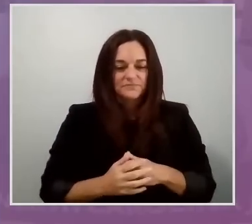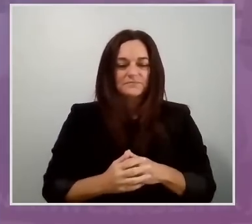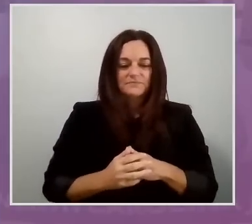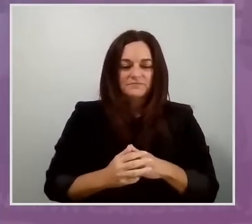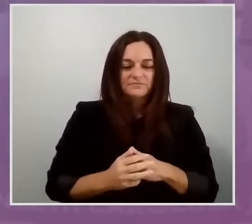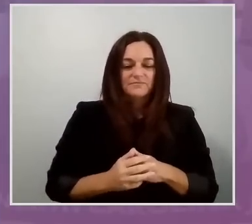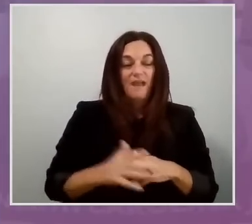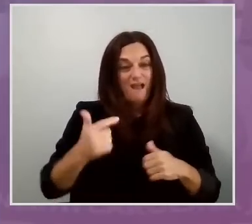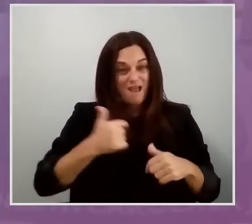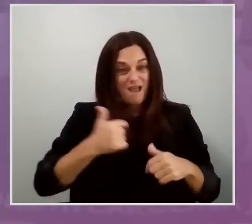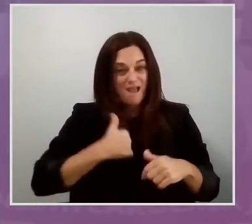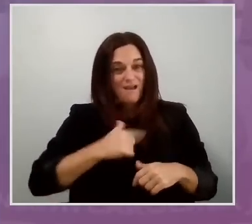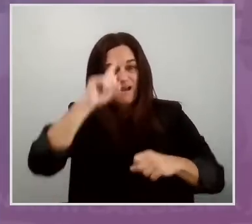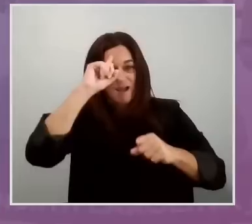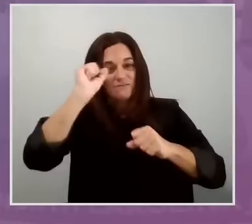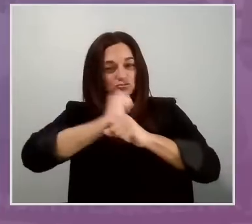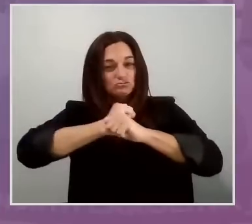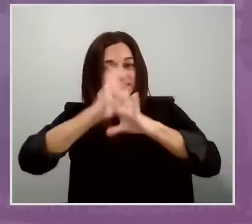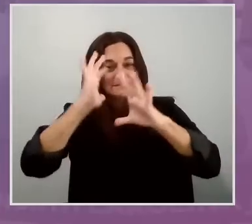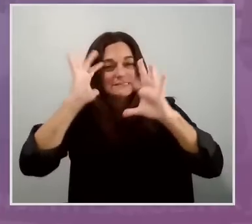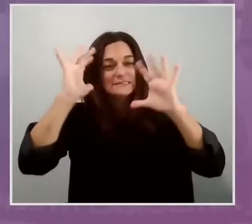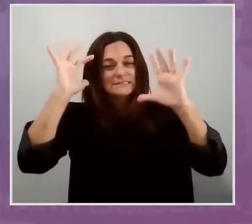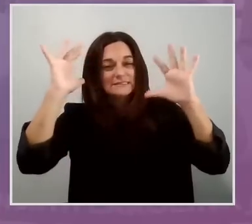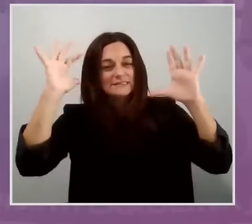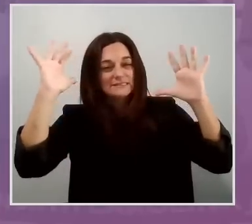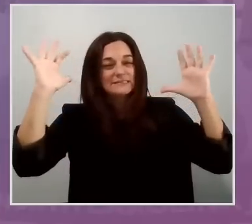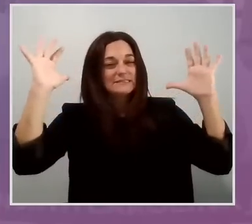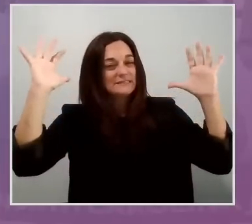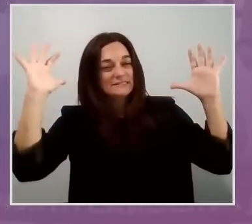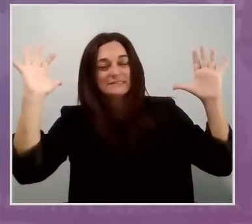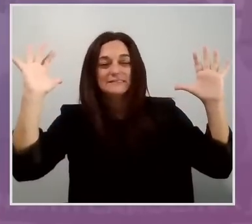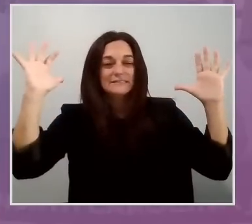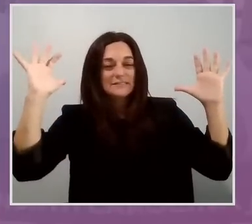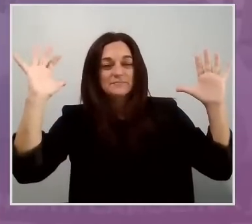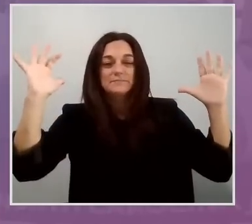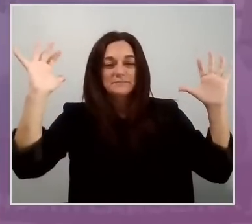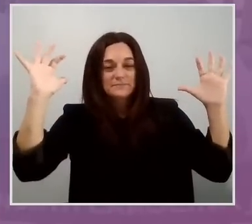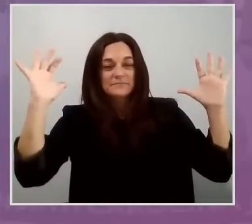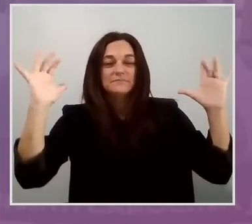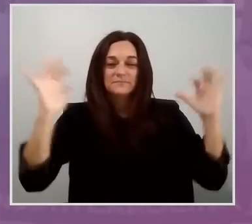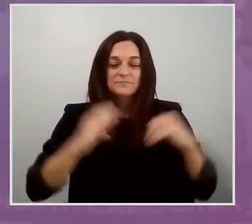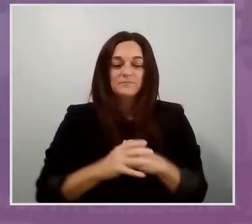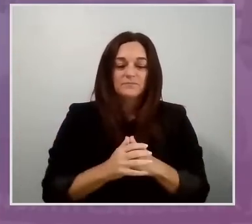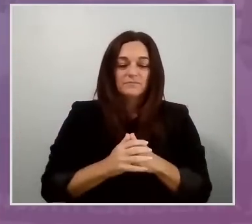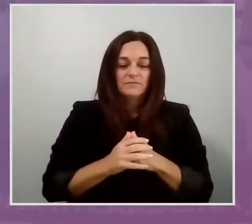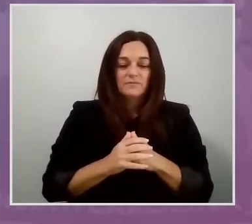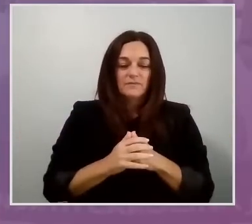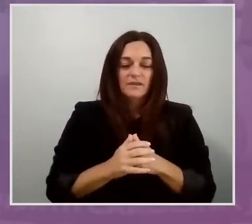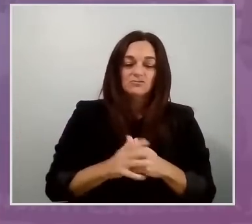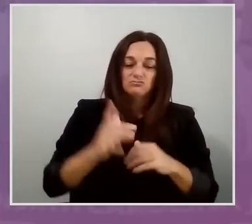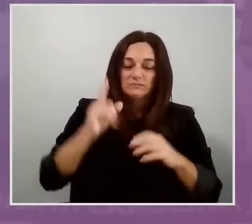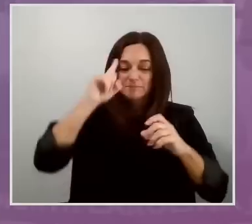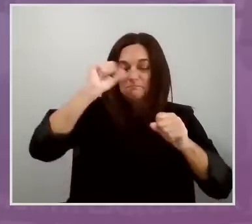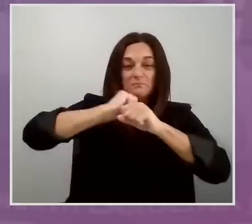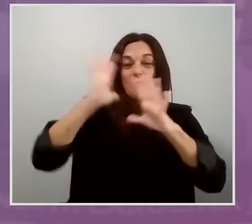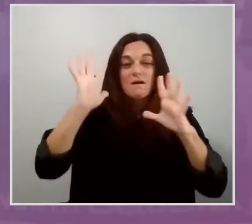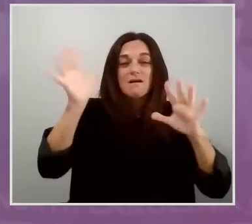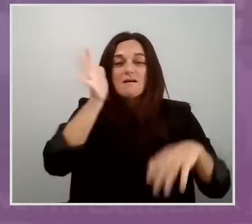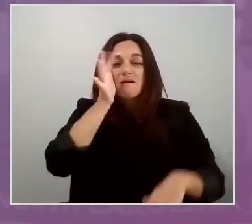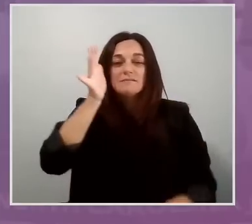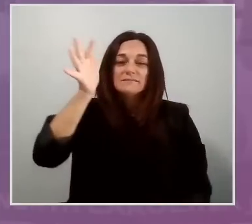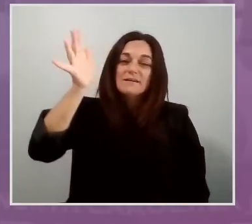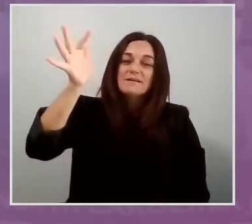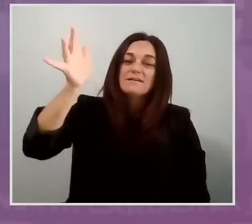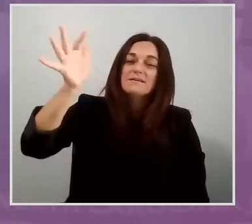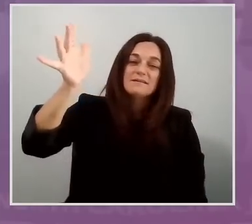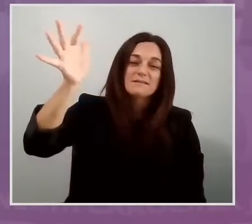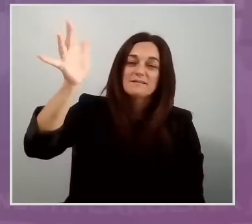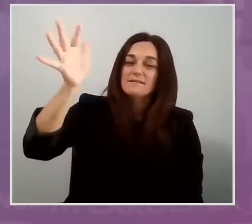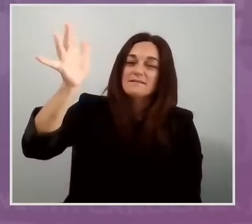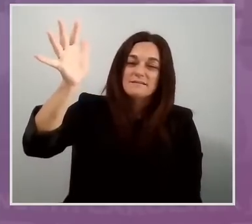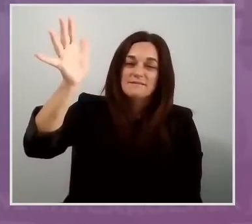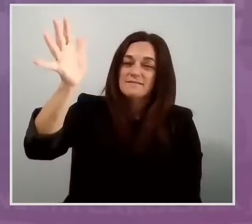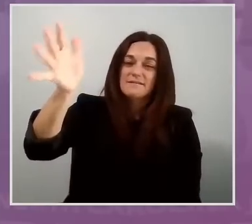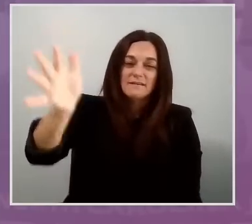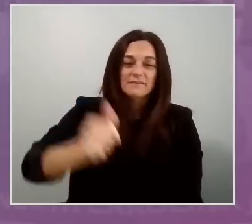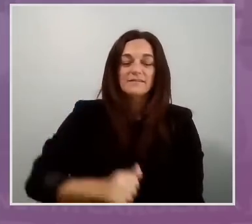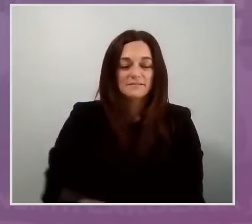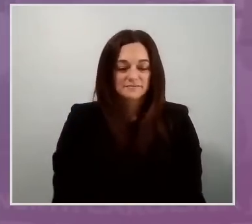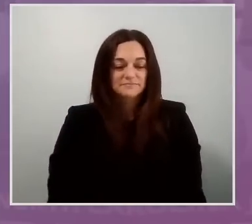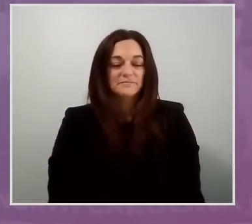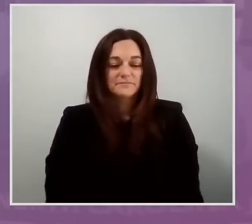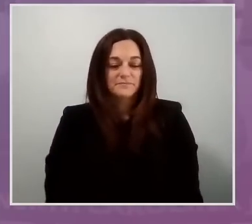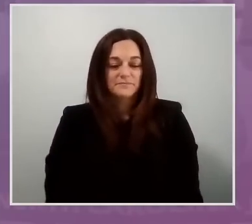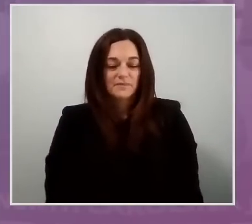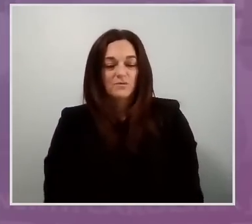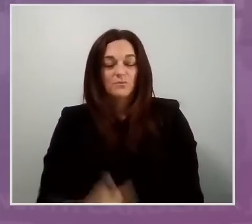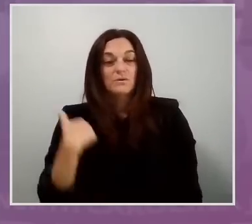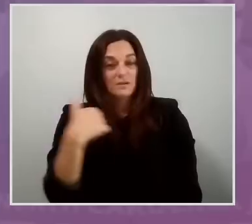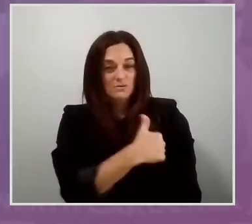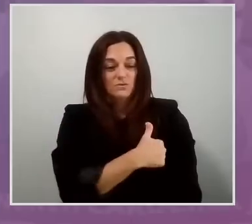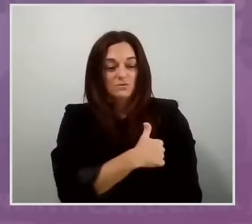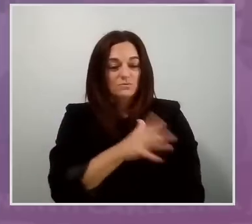AND EQUAL ALL MEN WILL BE